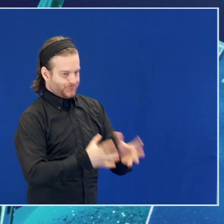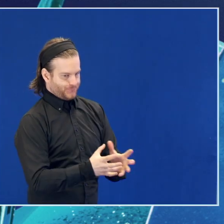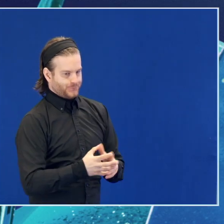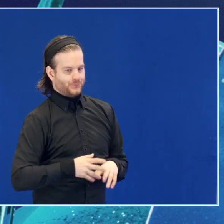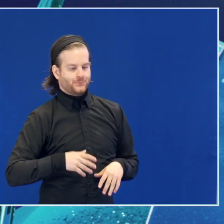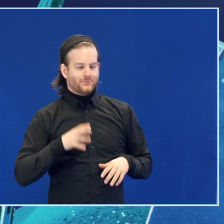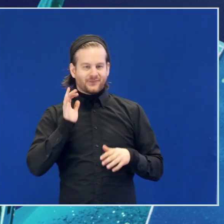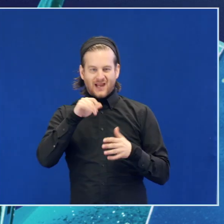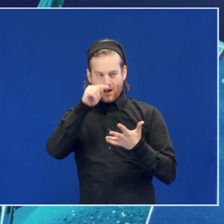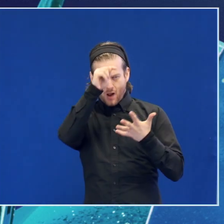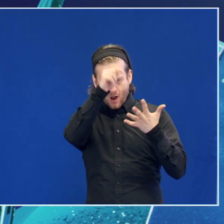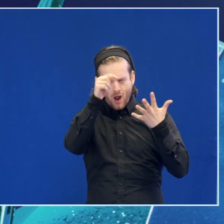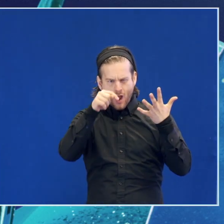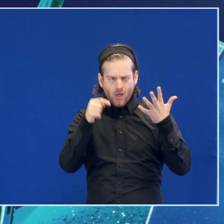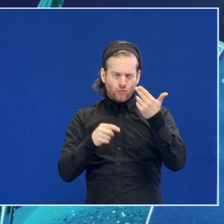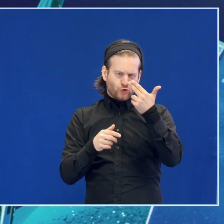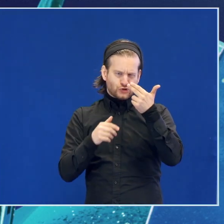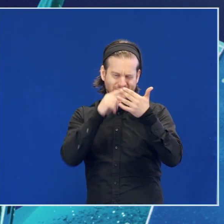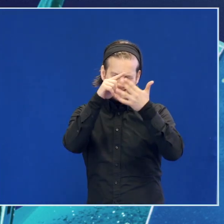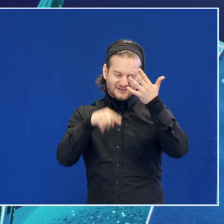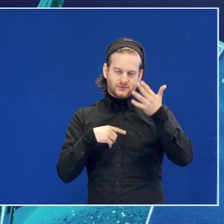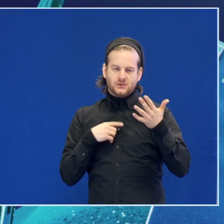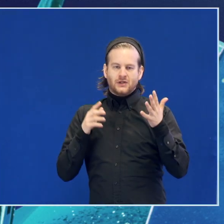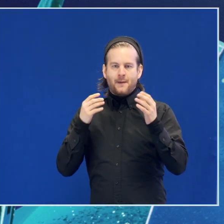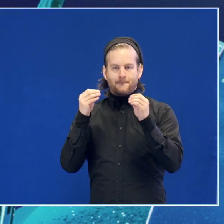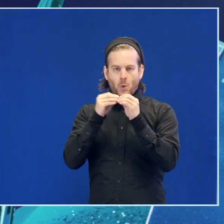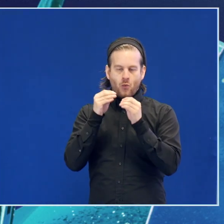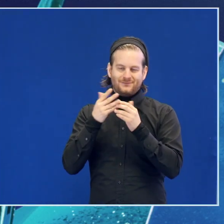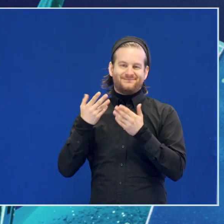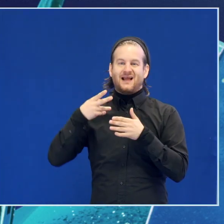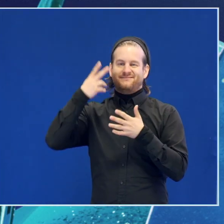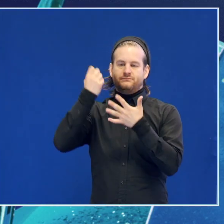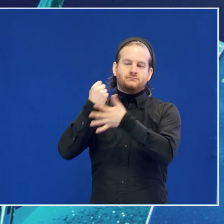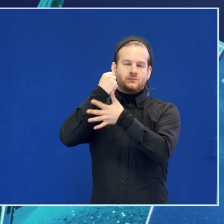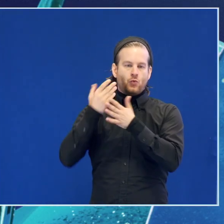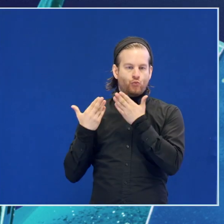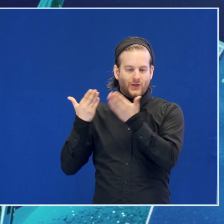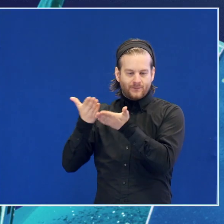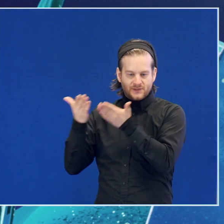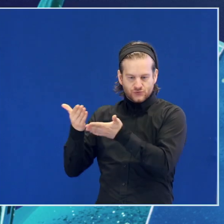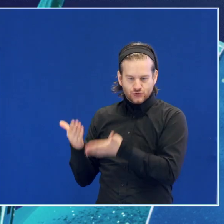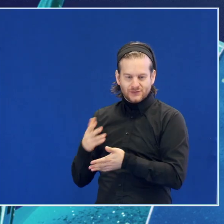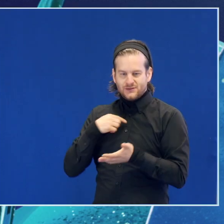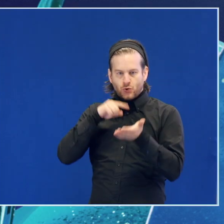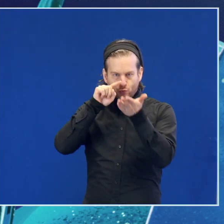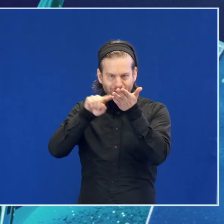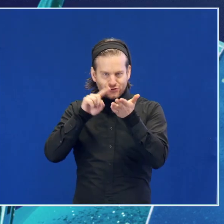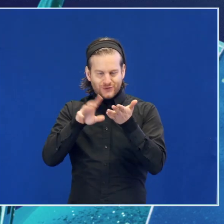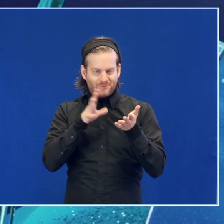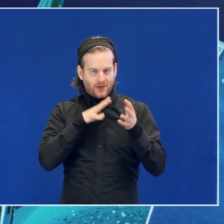and what I'm sharing on the screen now is a variety of white papers and research papers